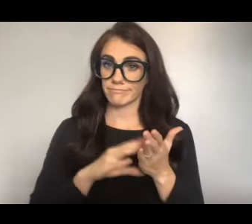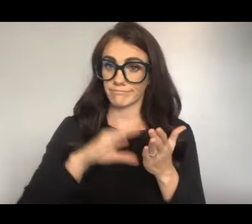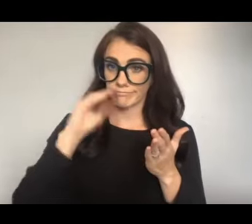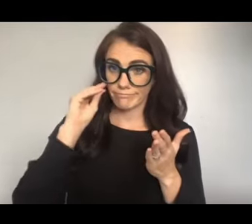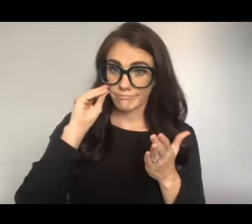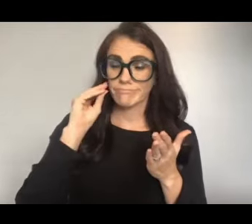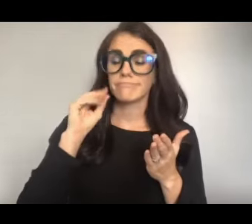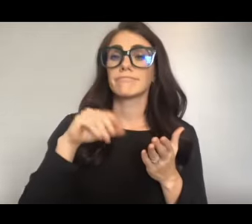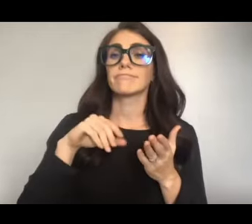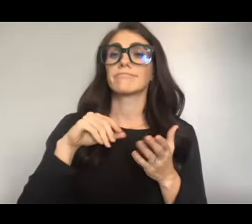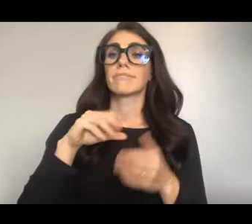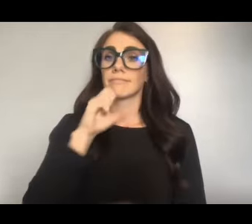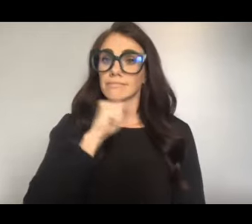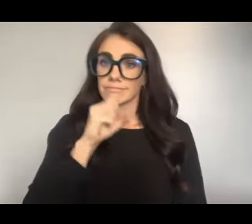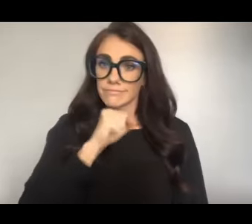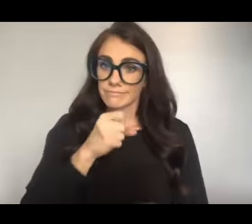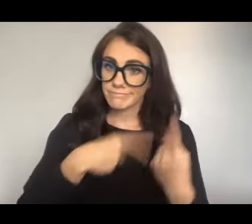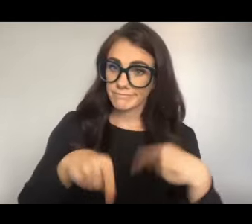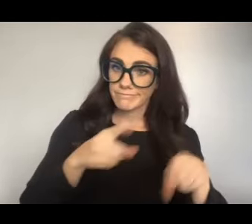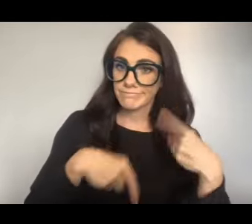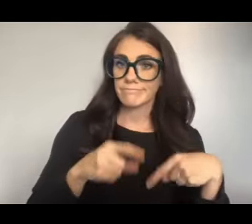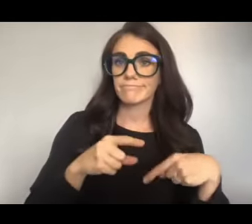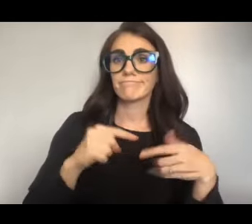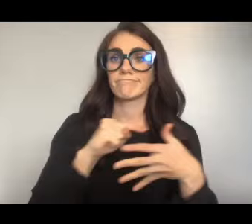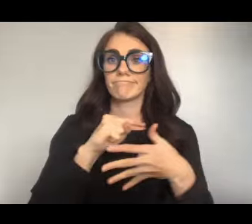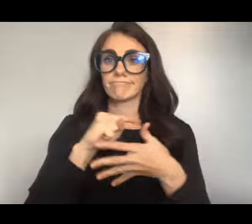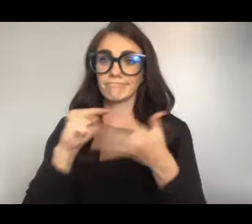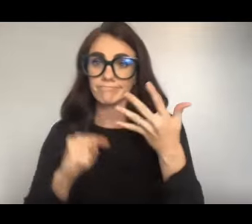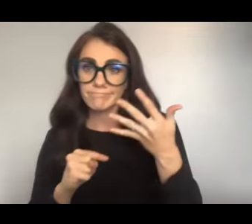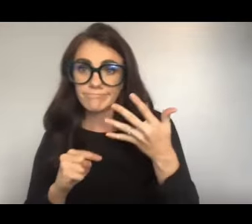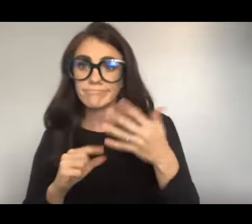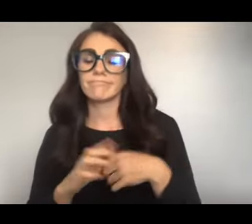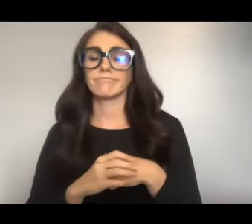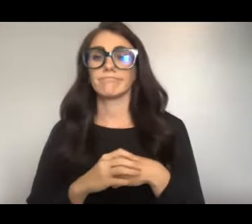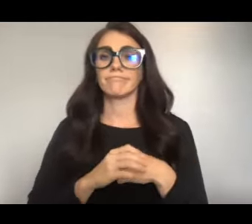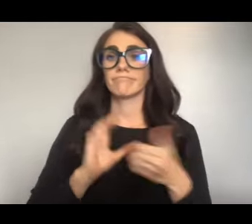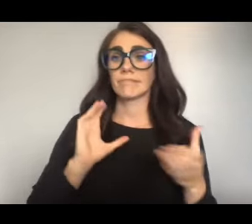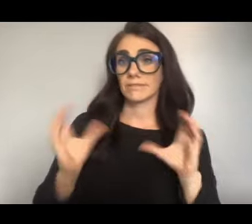Okay, so you guys have learned age signs, listing